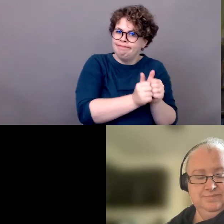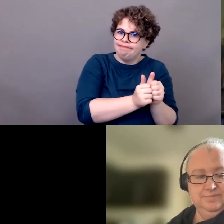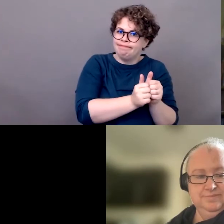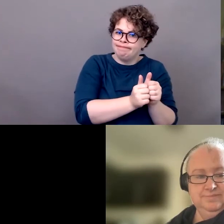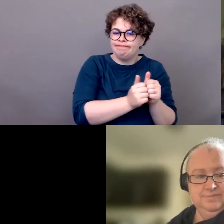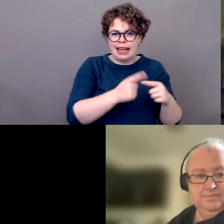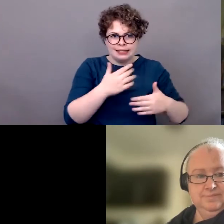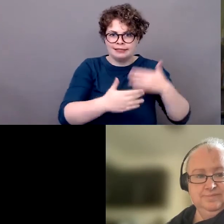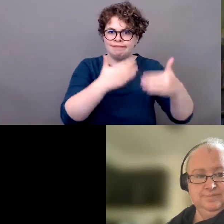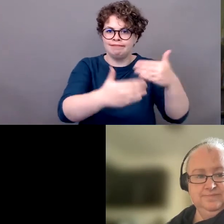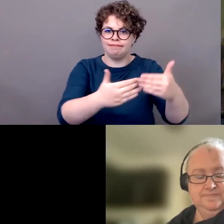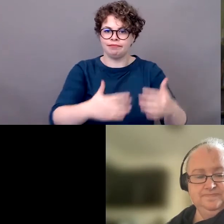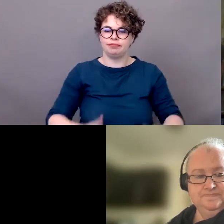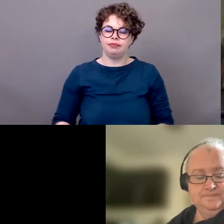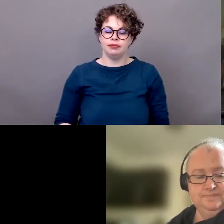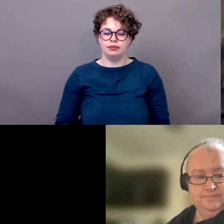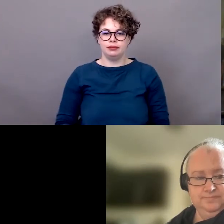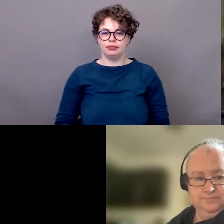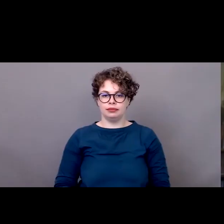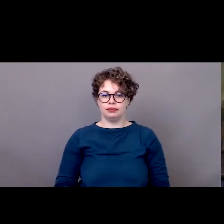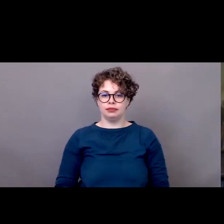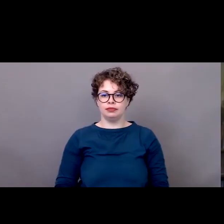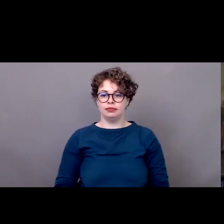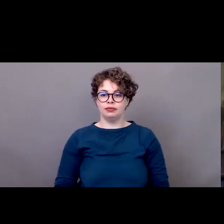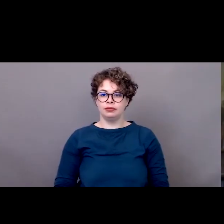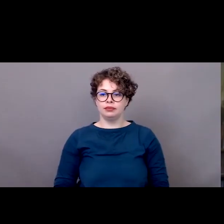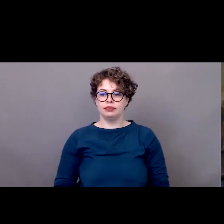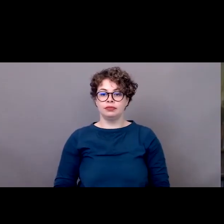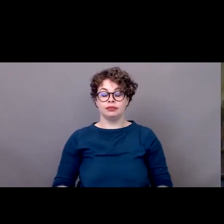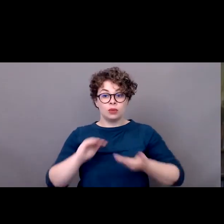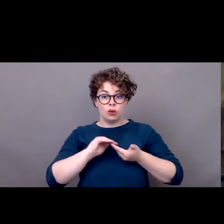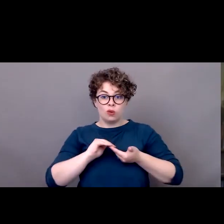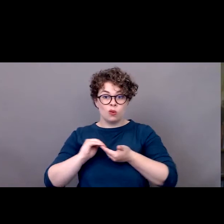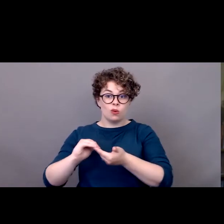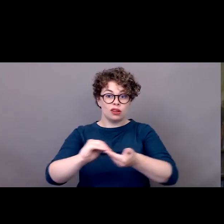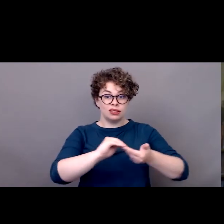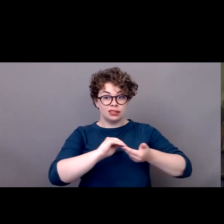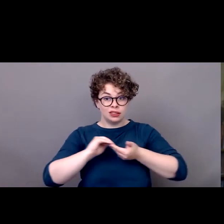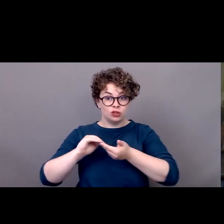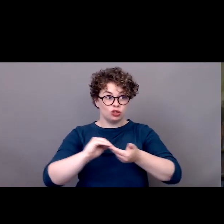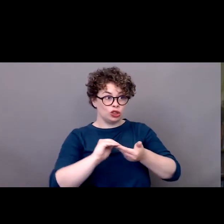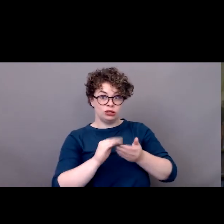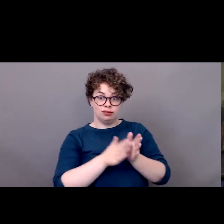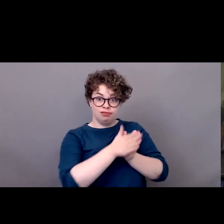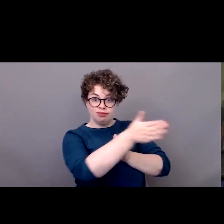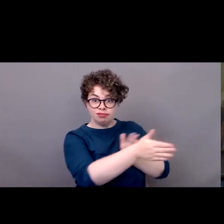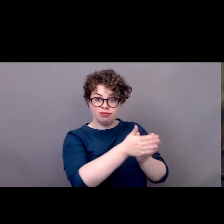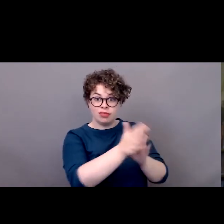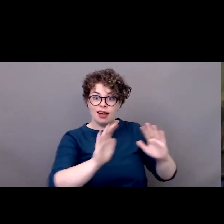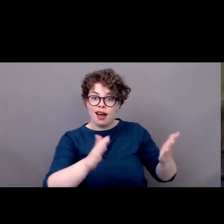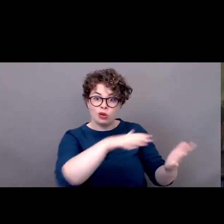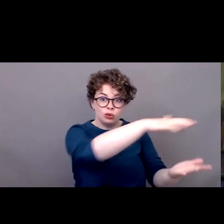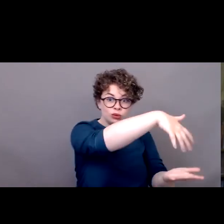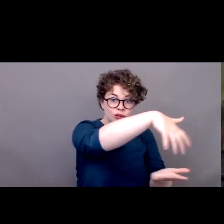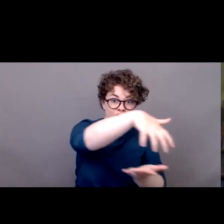The modalities that organisations use to collect data in humanitarian settings, depend on mainly